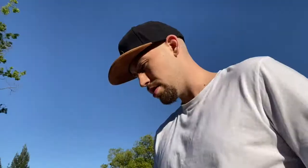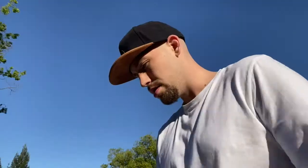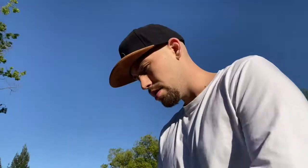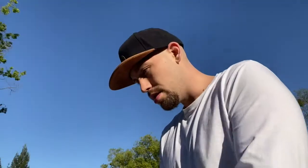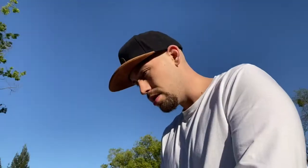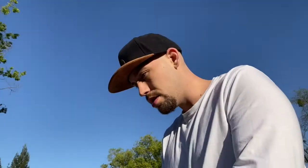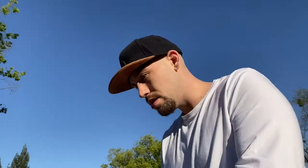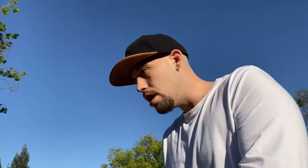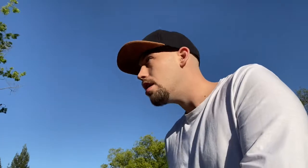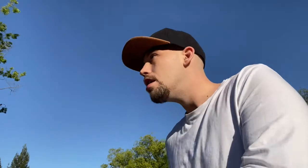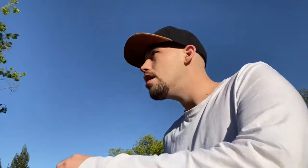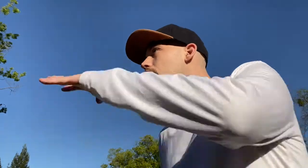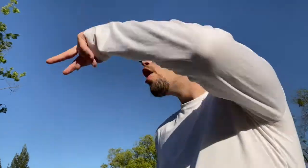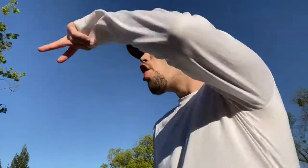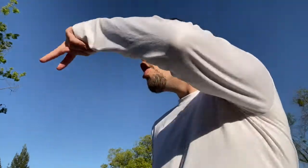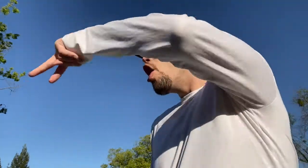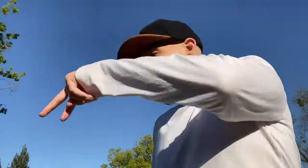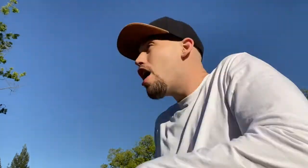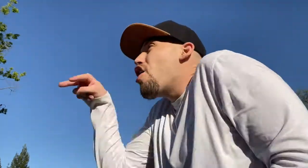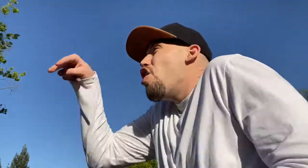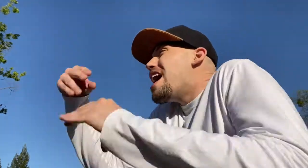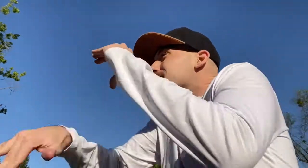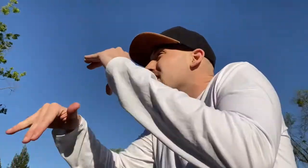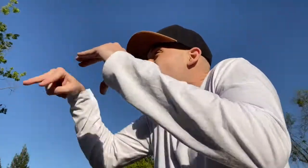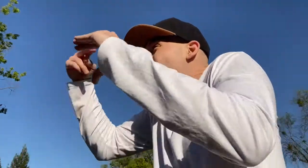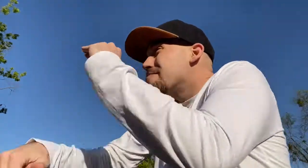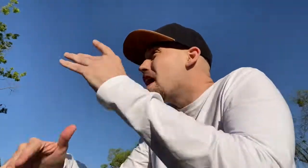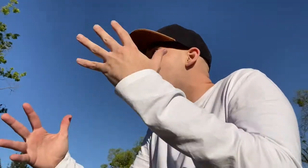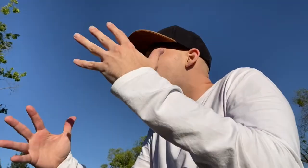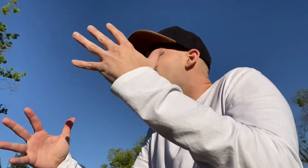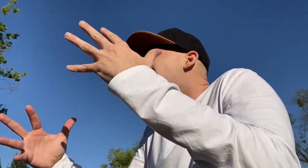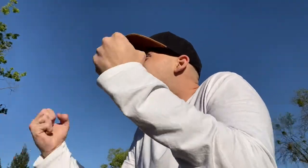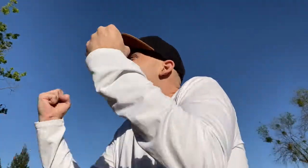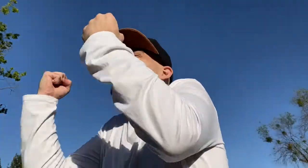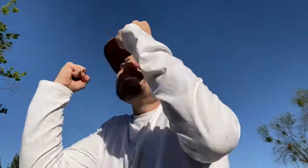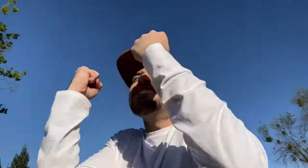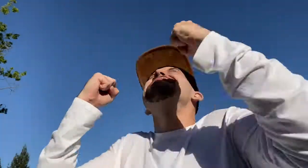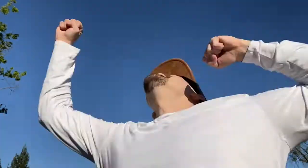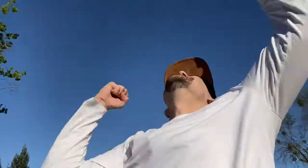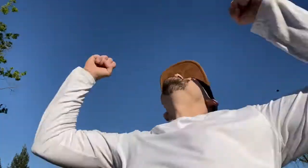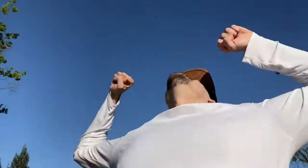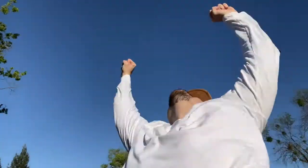Wait a minute! You guys! LOOK! LOOK AT THE EMAIL!!? YAY YAY!!